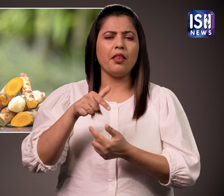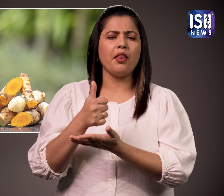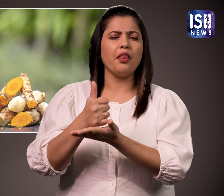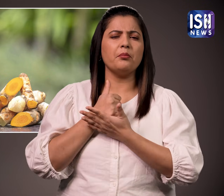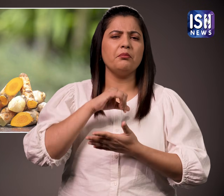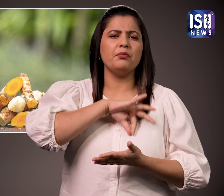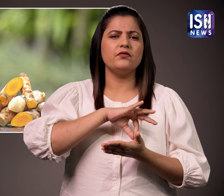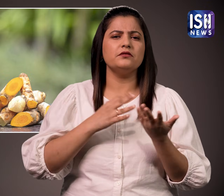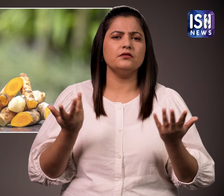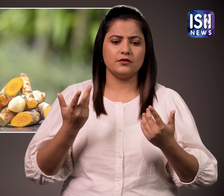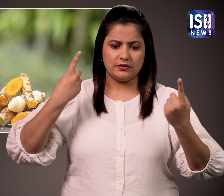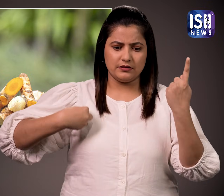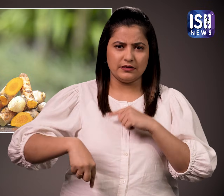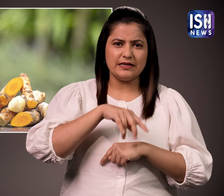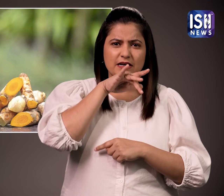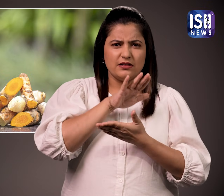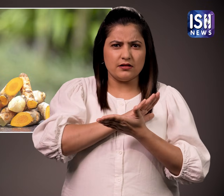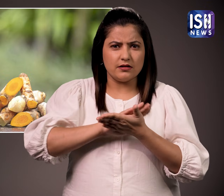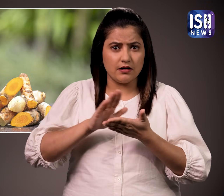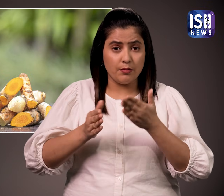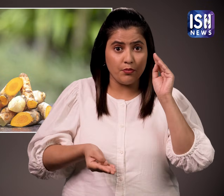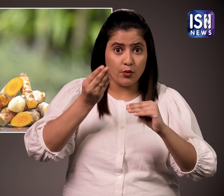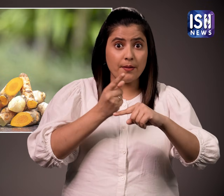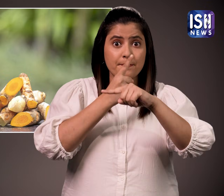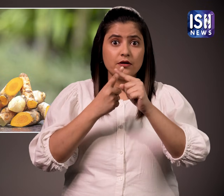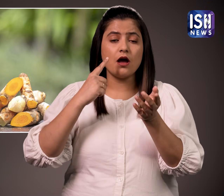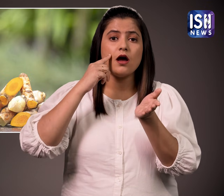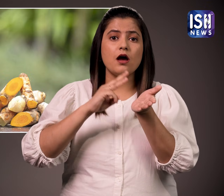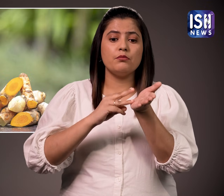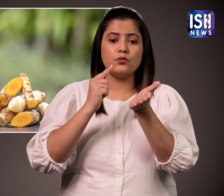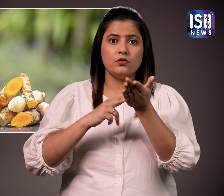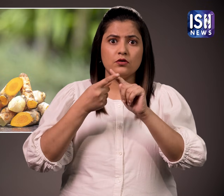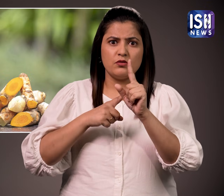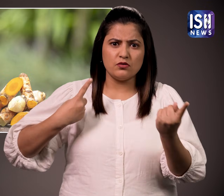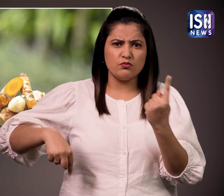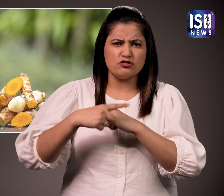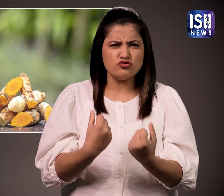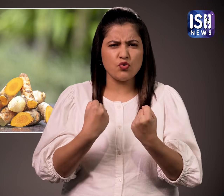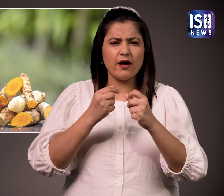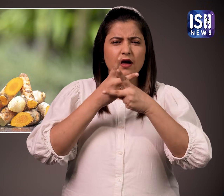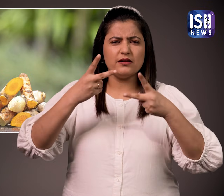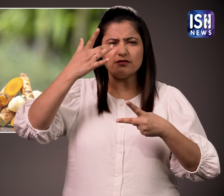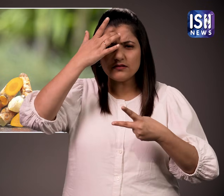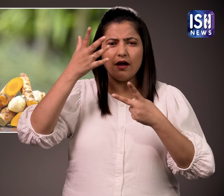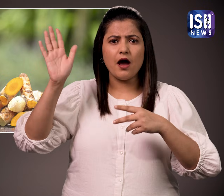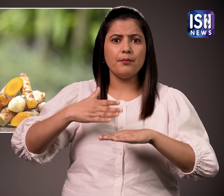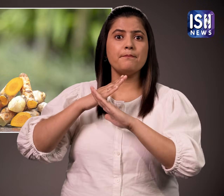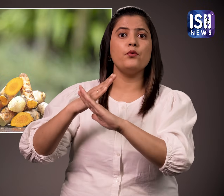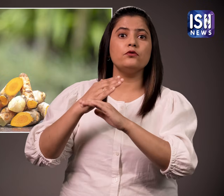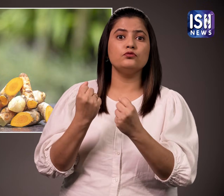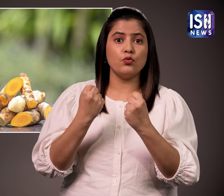helps in removing toxins from the body and enhances immunity.